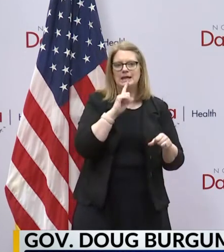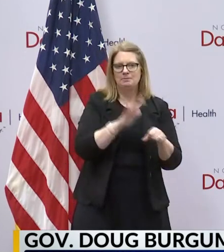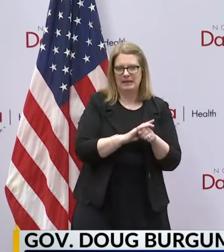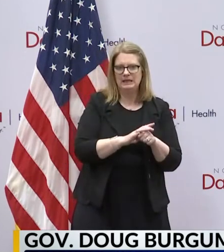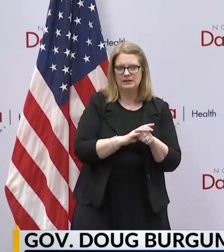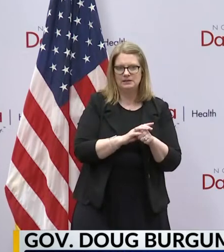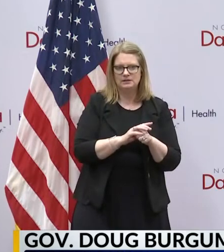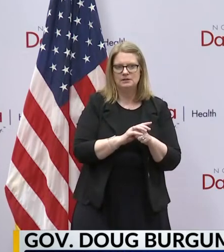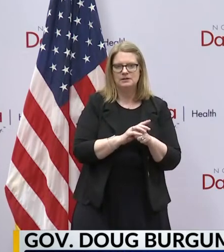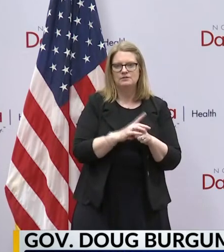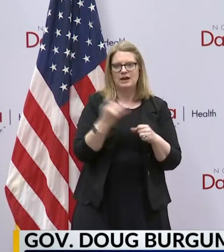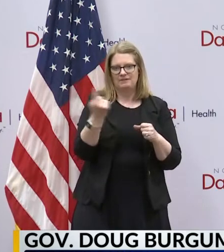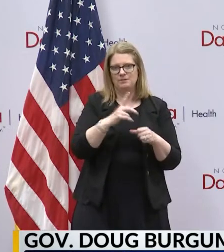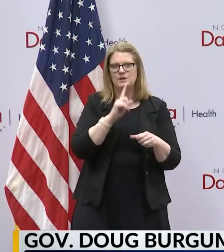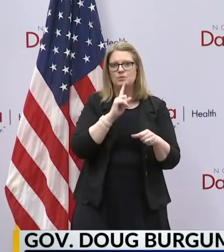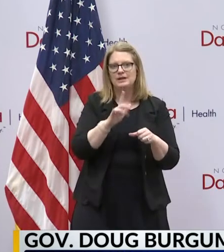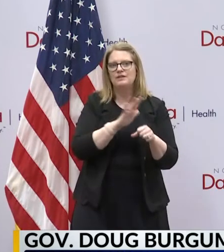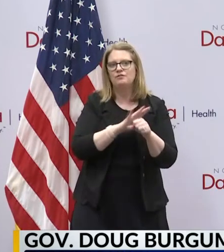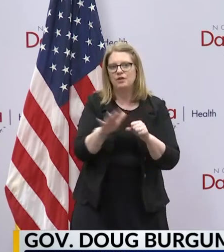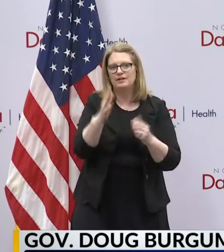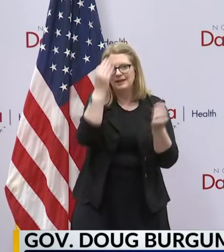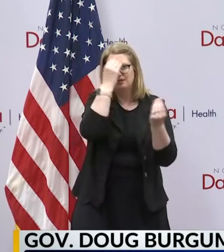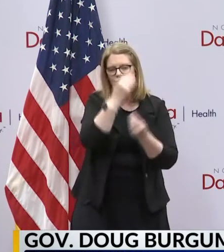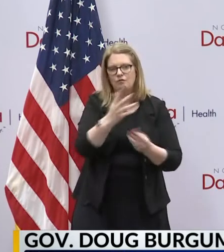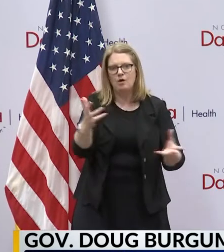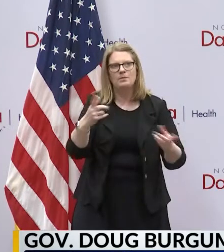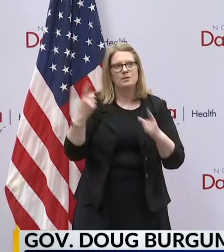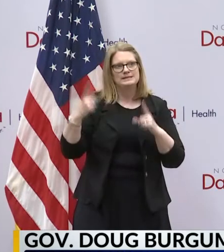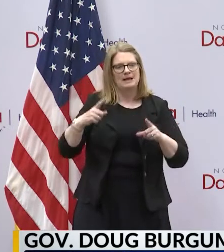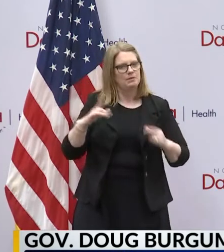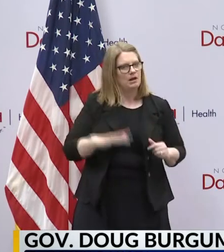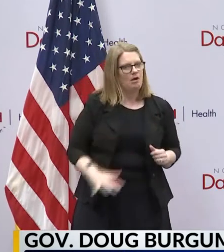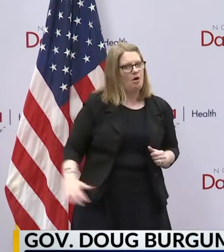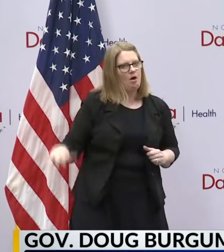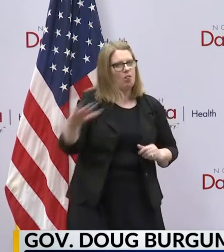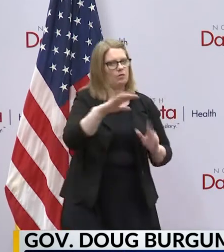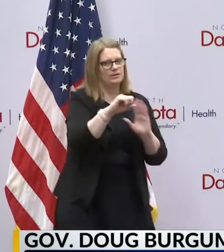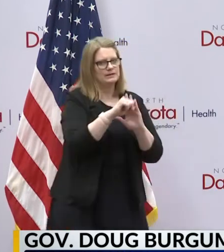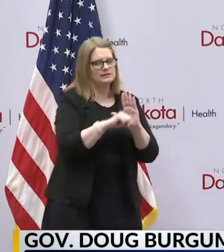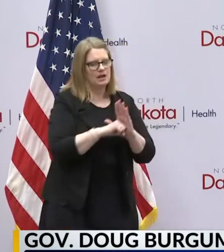THROUGH ND RES RESPONSE AND THE NORTH DAKOTA HEALTH CARE WEB SITE. BUT WE'RE COMMITTED TO KEEPING EVERYBODY FULLY INFORMED ON WHAT'S HAPPENING AROUND THE